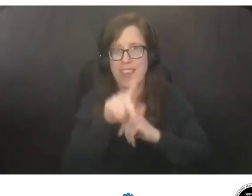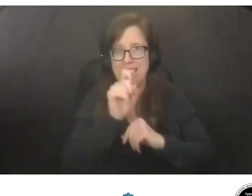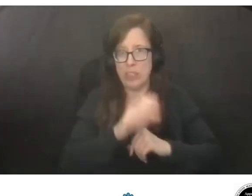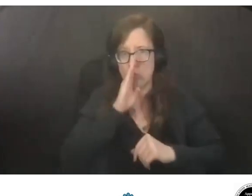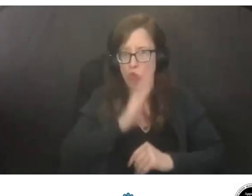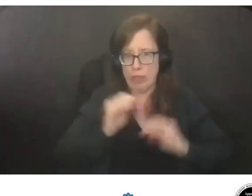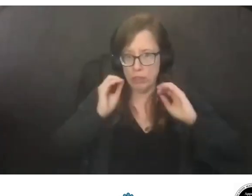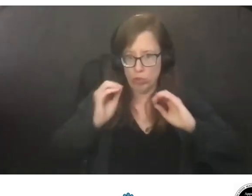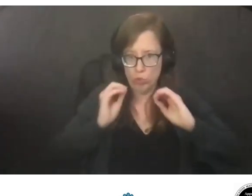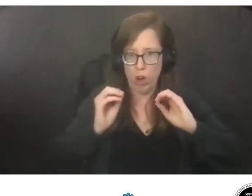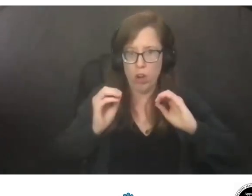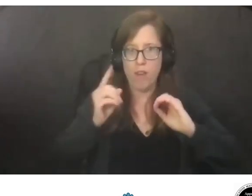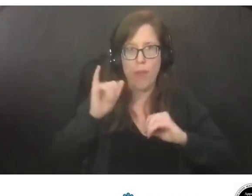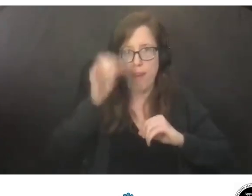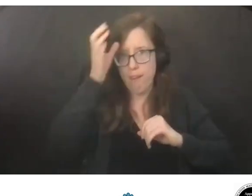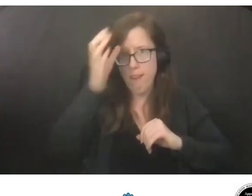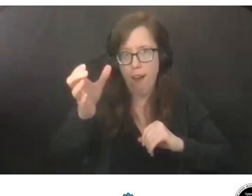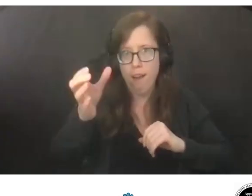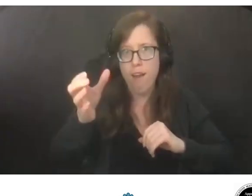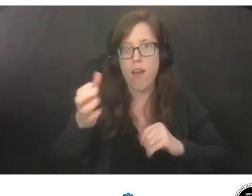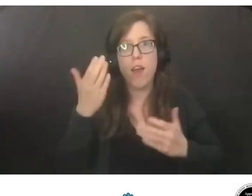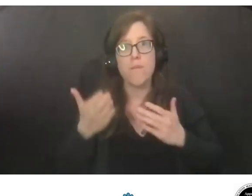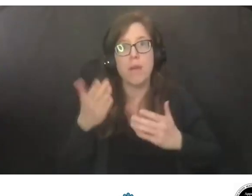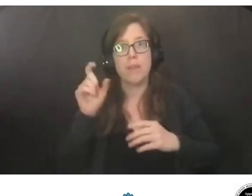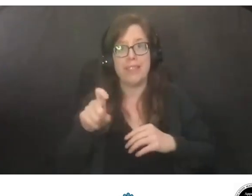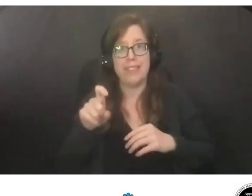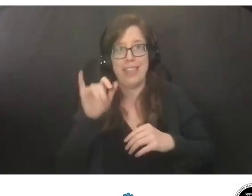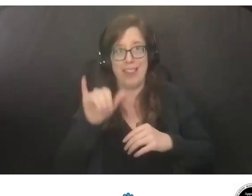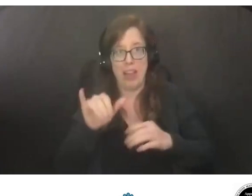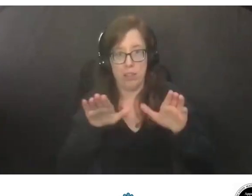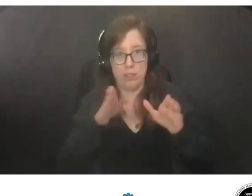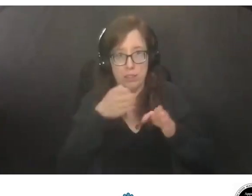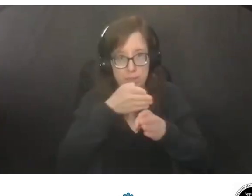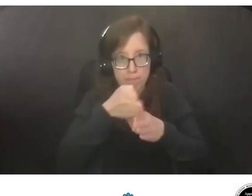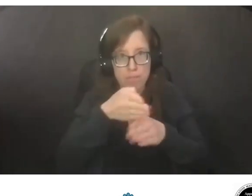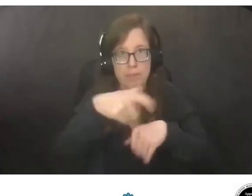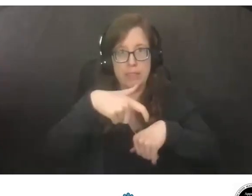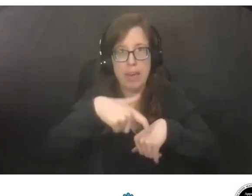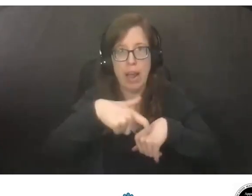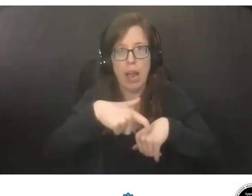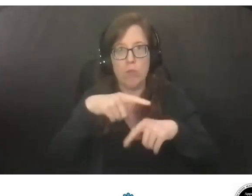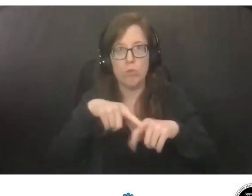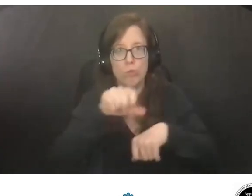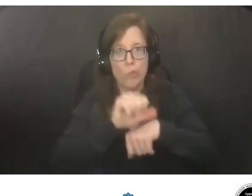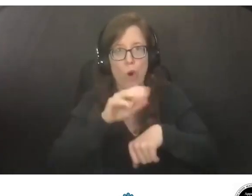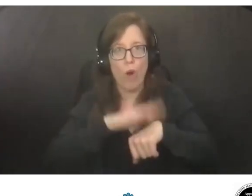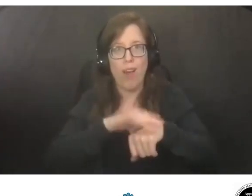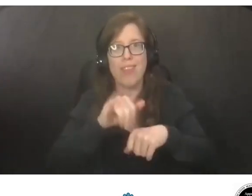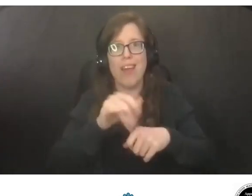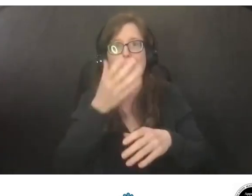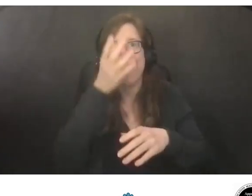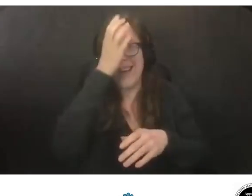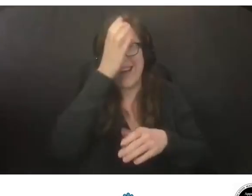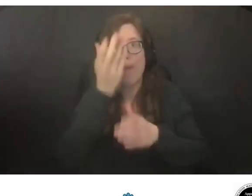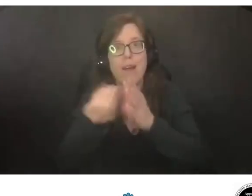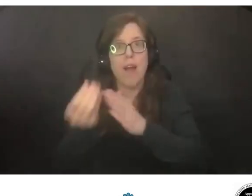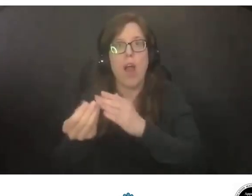for this? It may be that they need dedicated time to work on filling in those concept gaps.